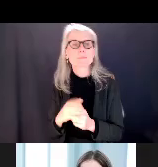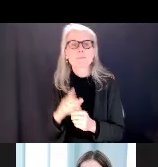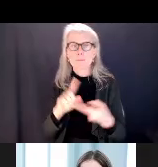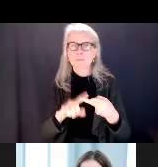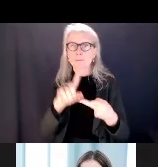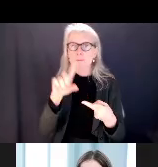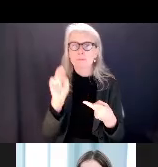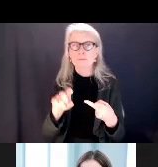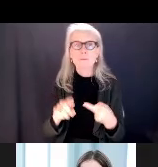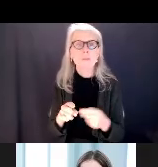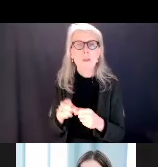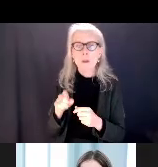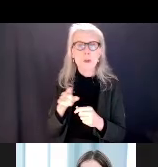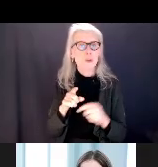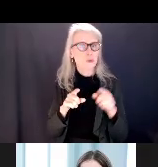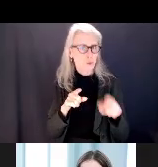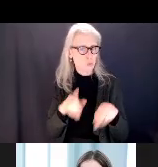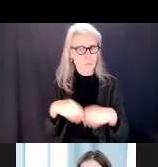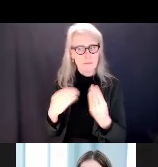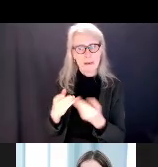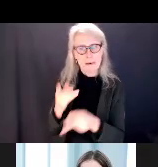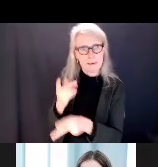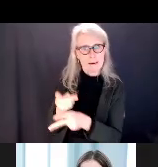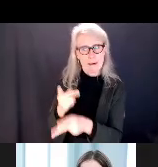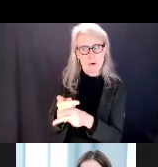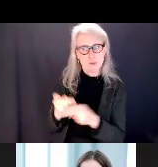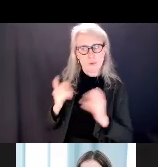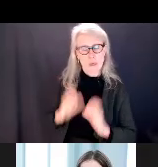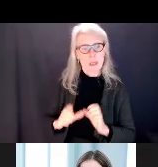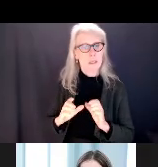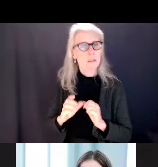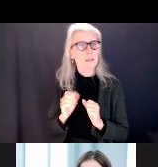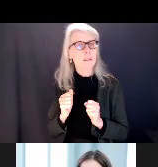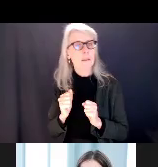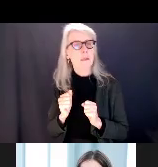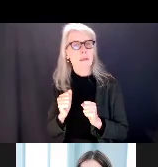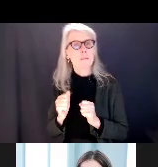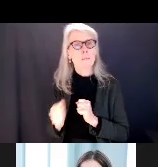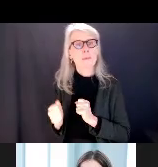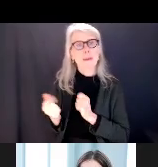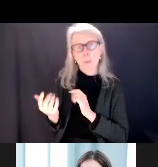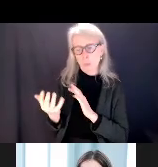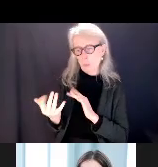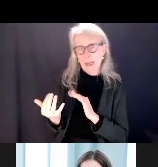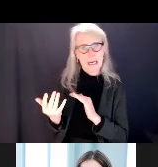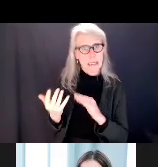care you provide to your clients? And again, it's these three core services. Some said not at all.